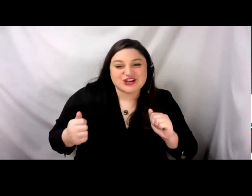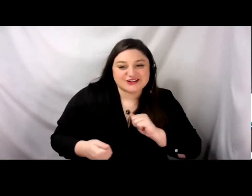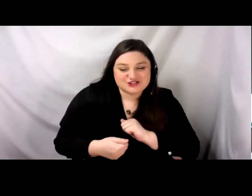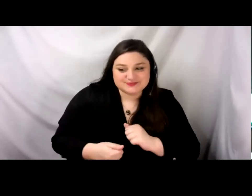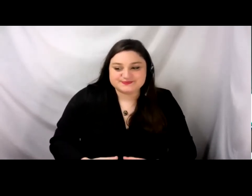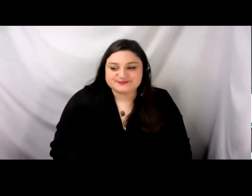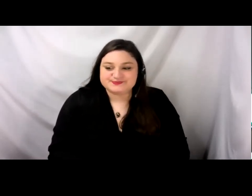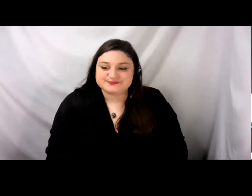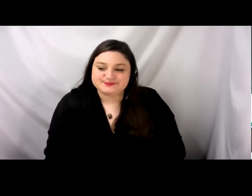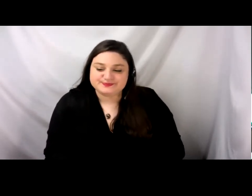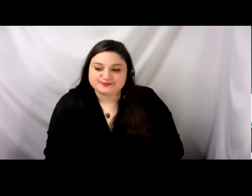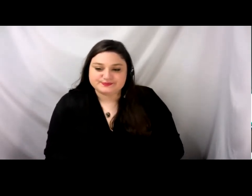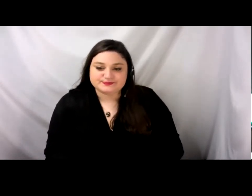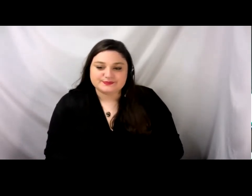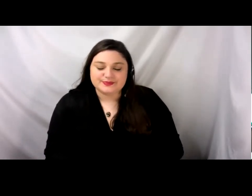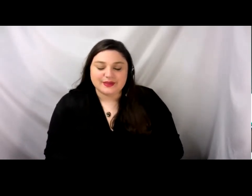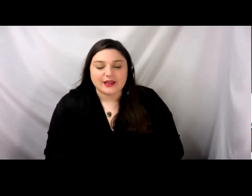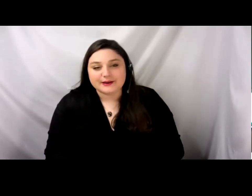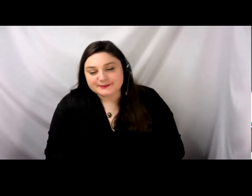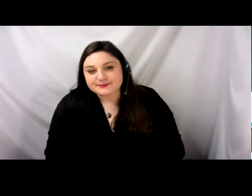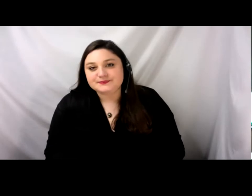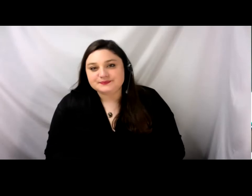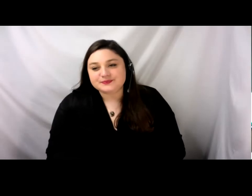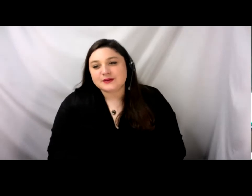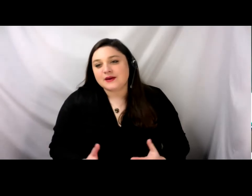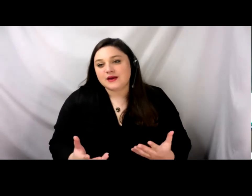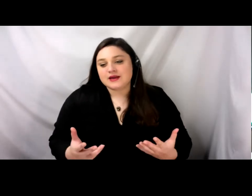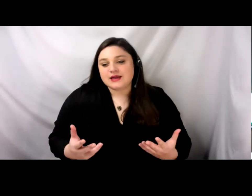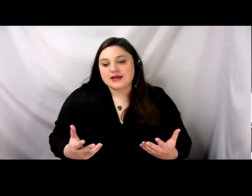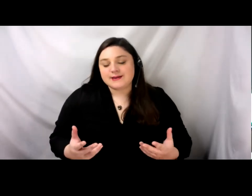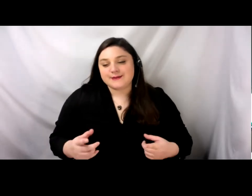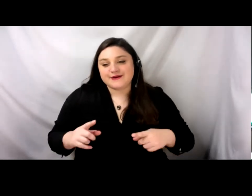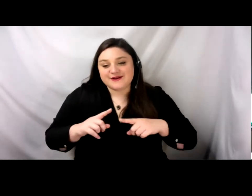is while all of you are where the rubber hits the road